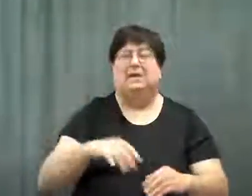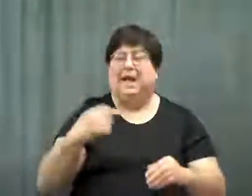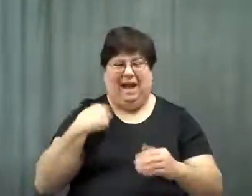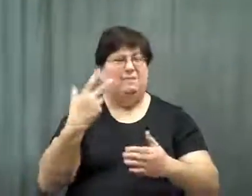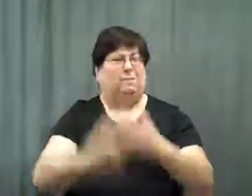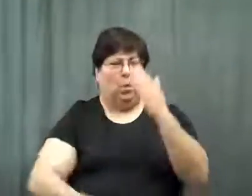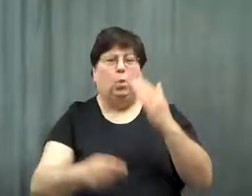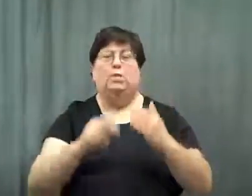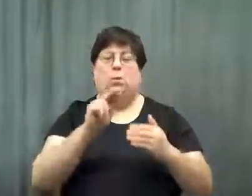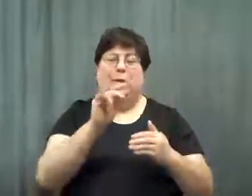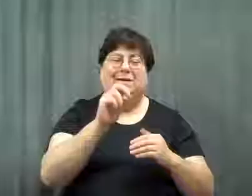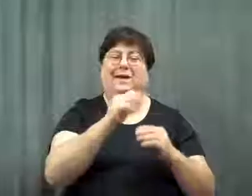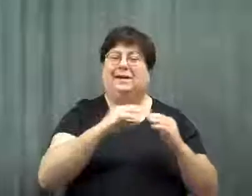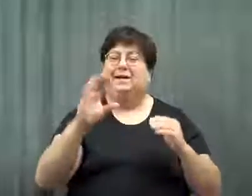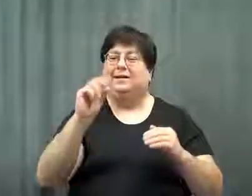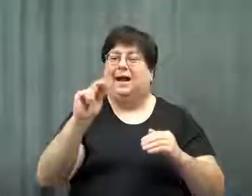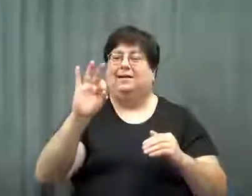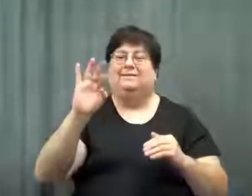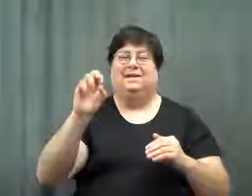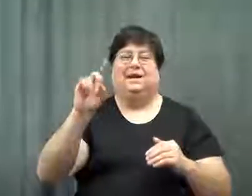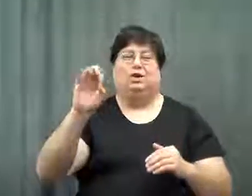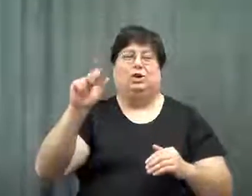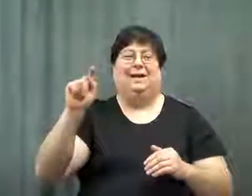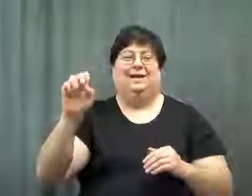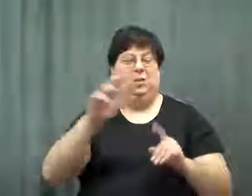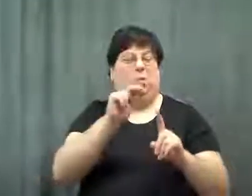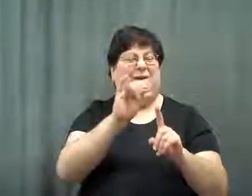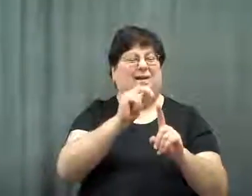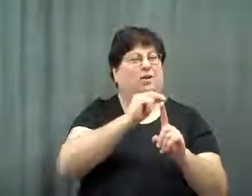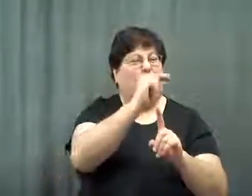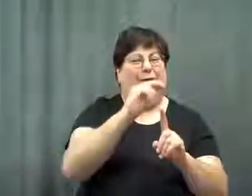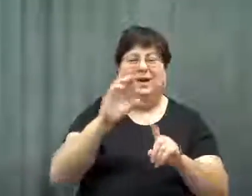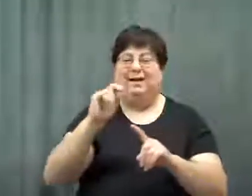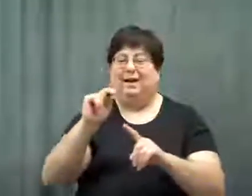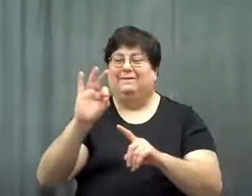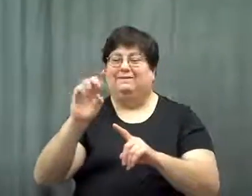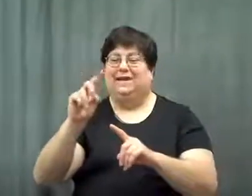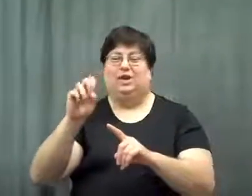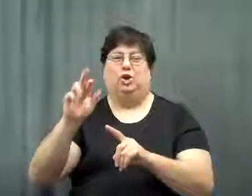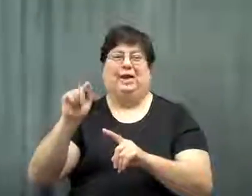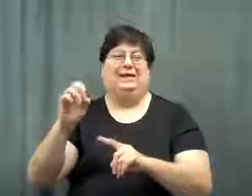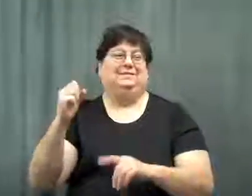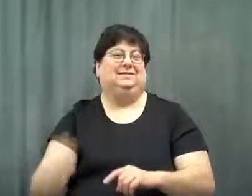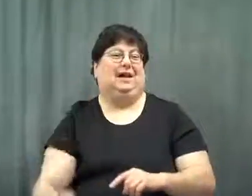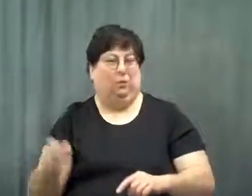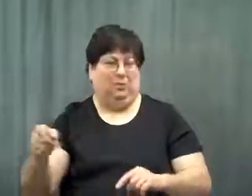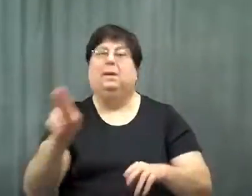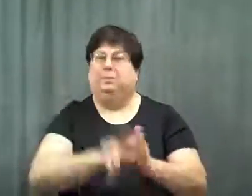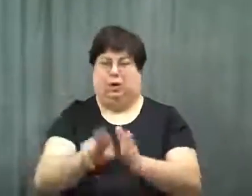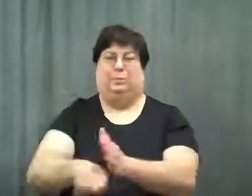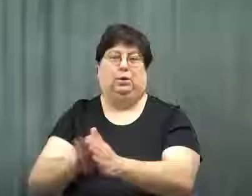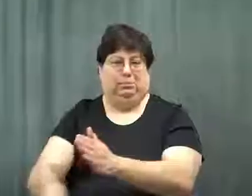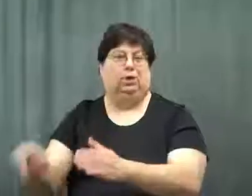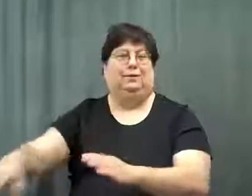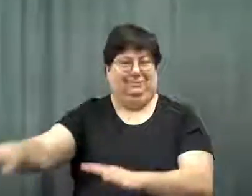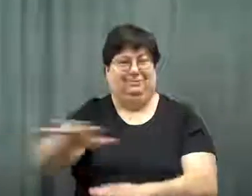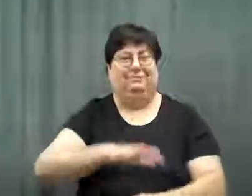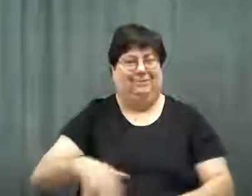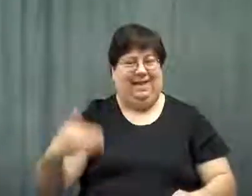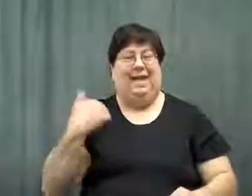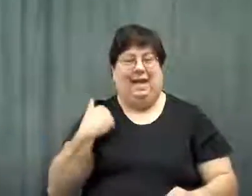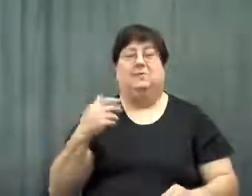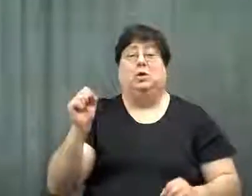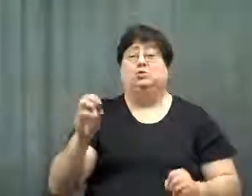Both Union and Confederate soldiers were buried there.